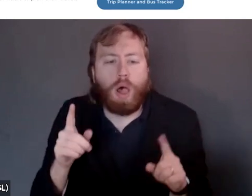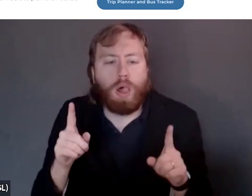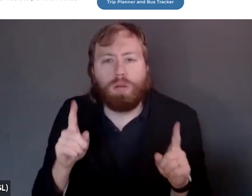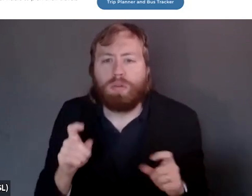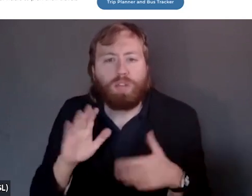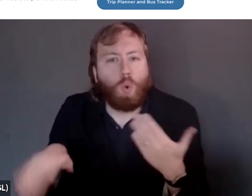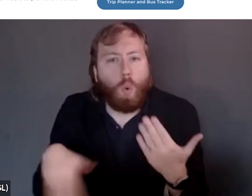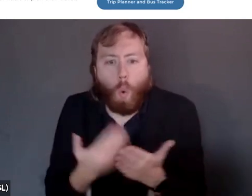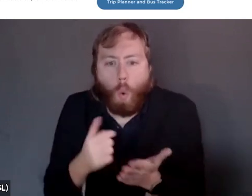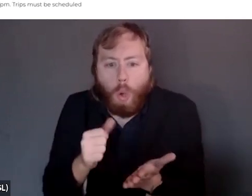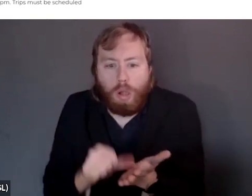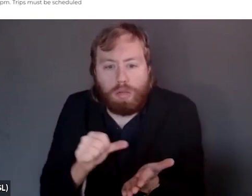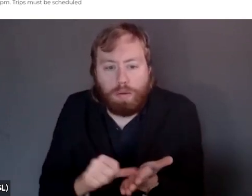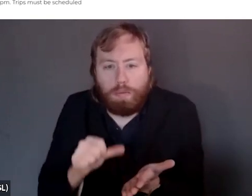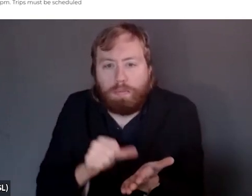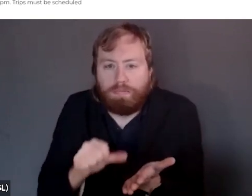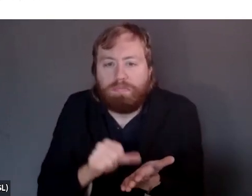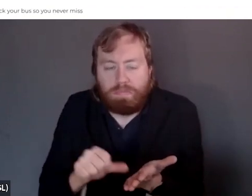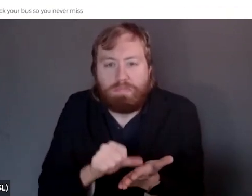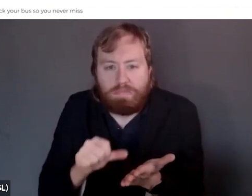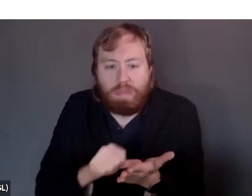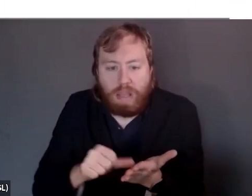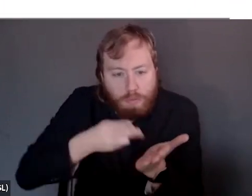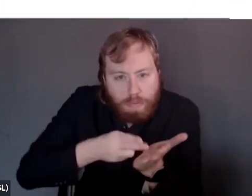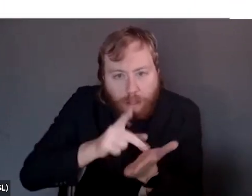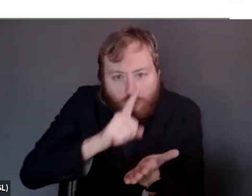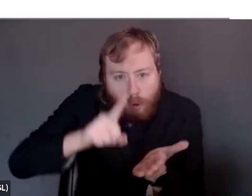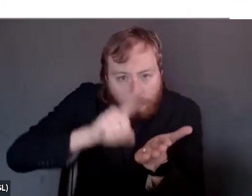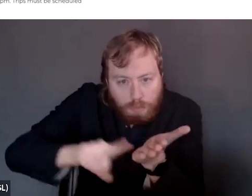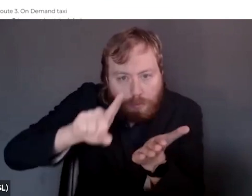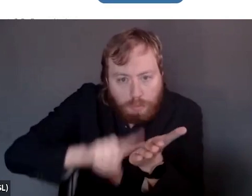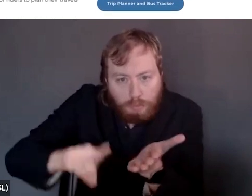make sure the correct keys, expected keys, have the correct behavior.